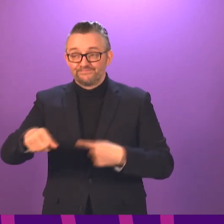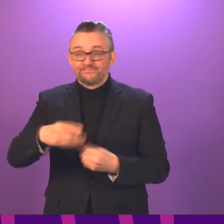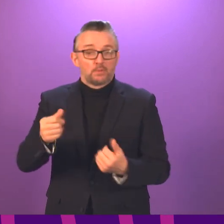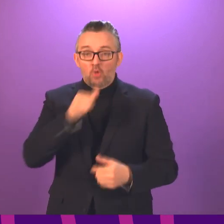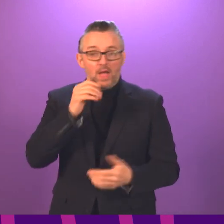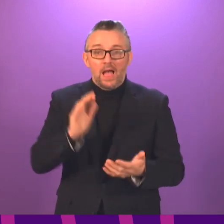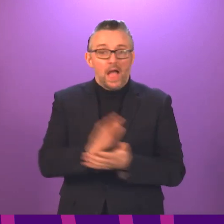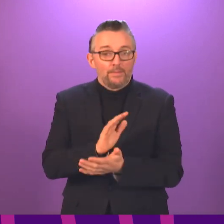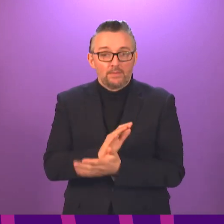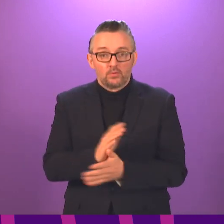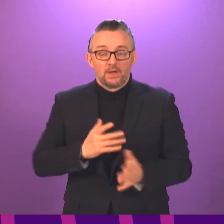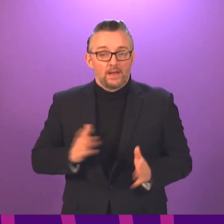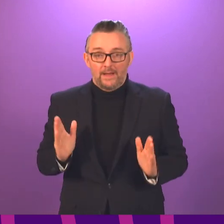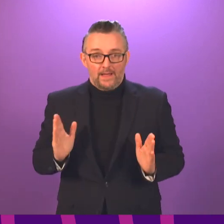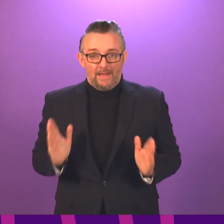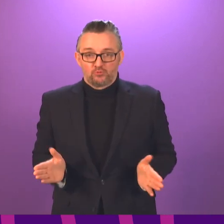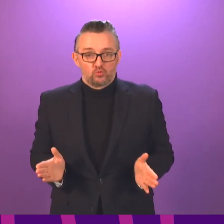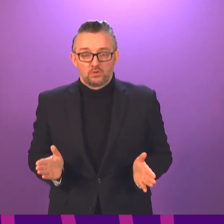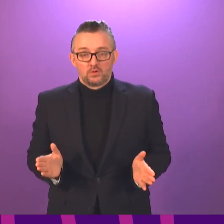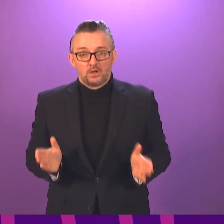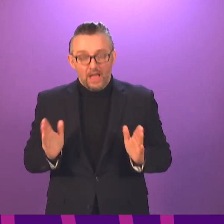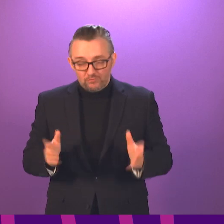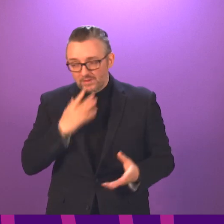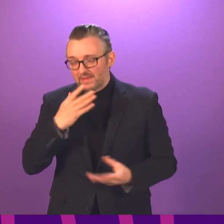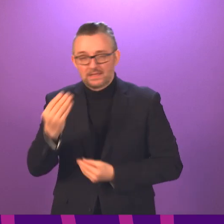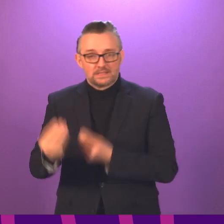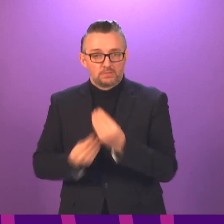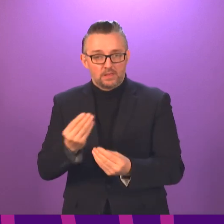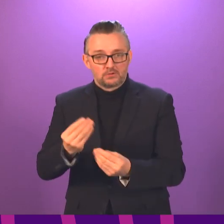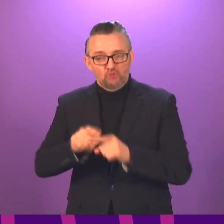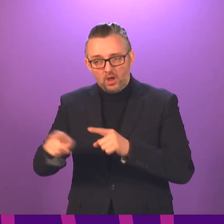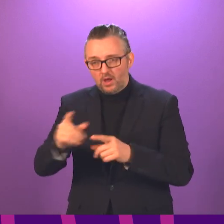now, but we need to explain and help people to understand the reasons for it.